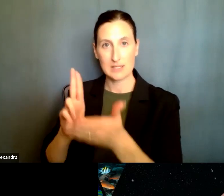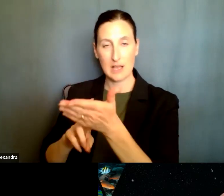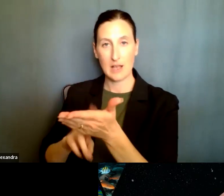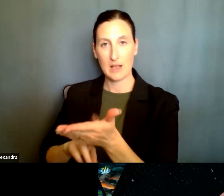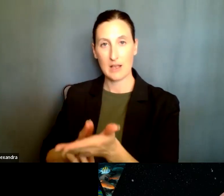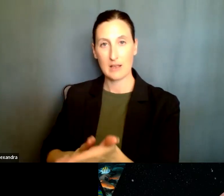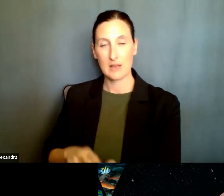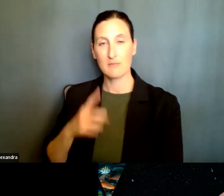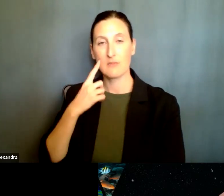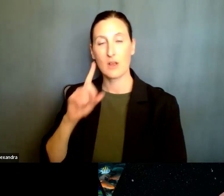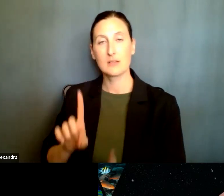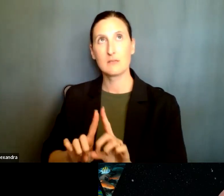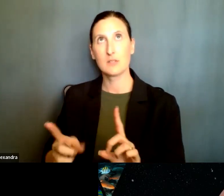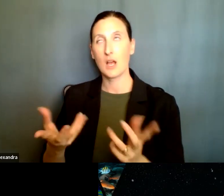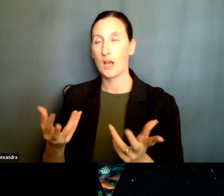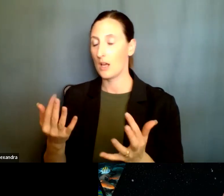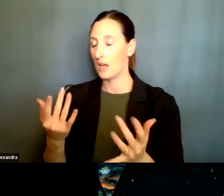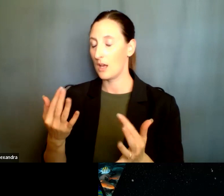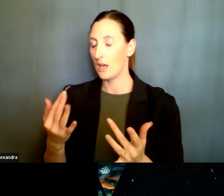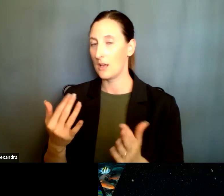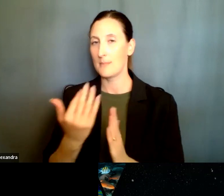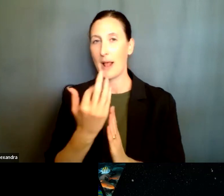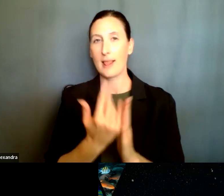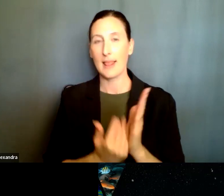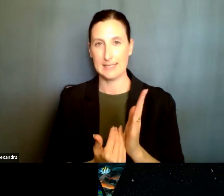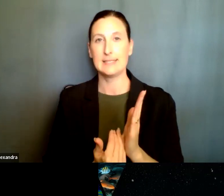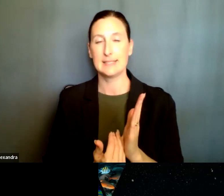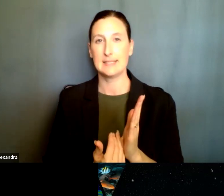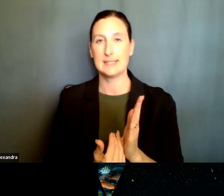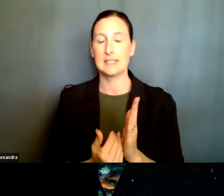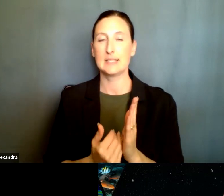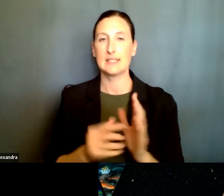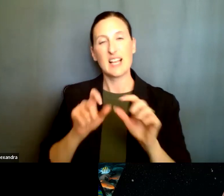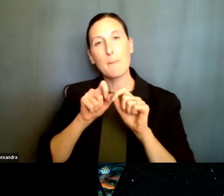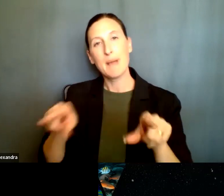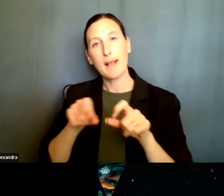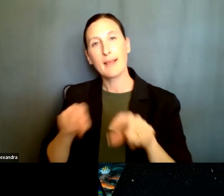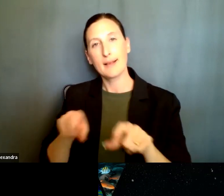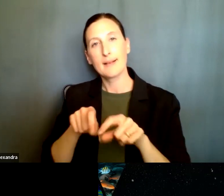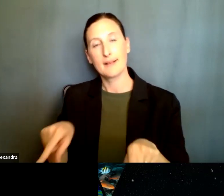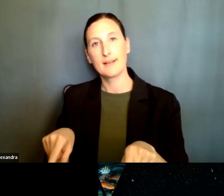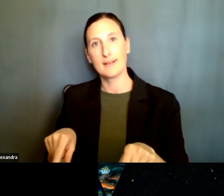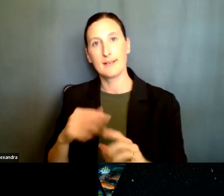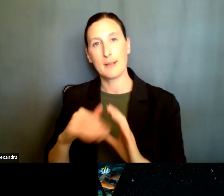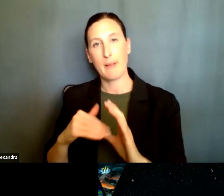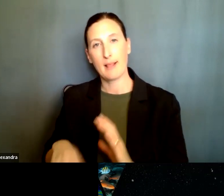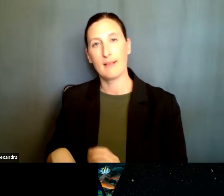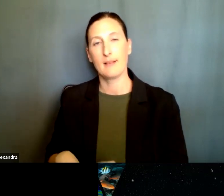what are they called, list servers and mailing lists. There's a phenomenal number of them out there.